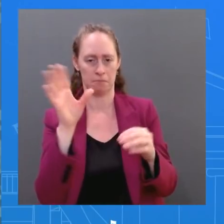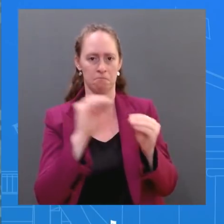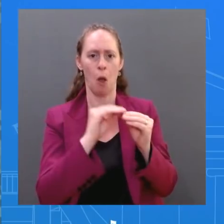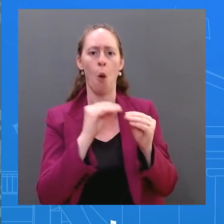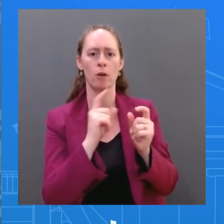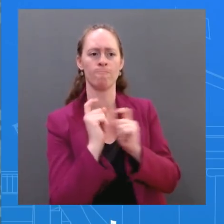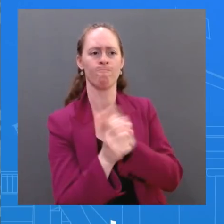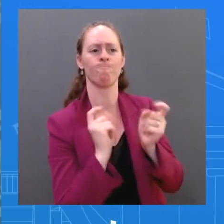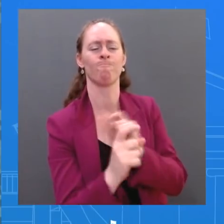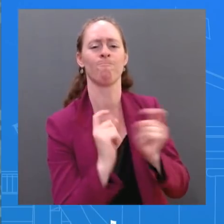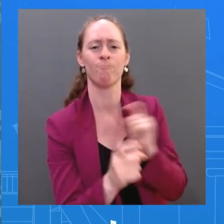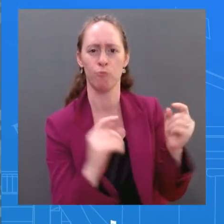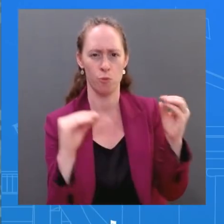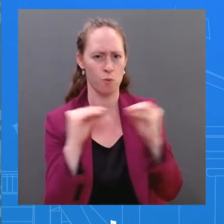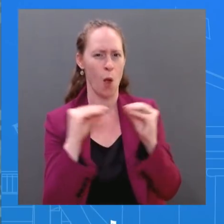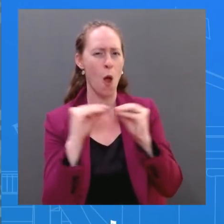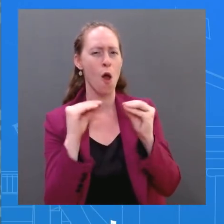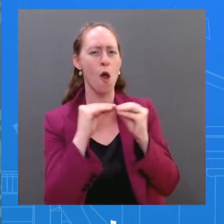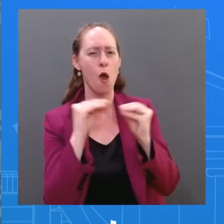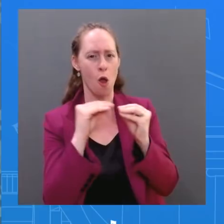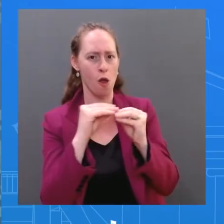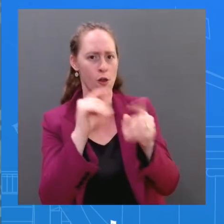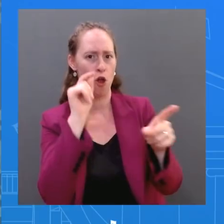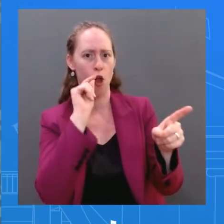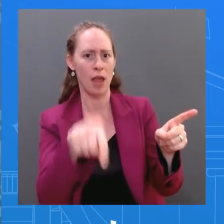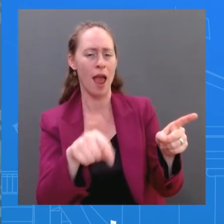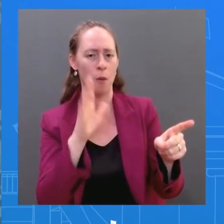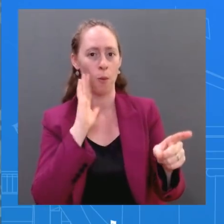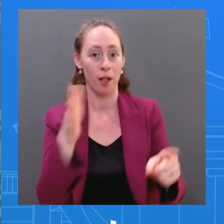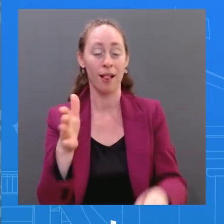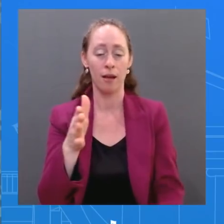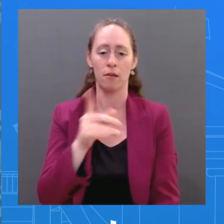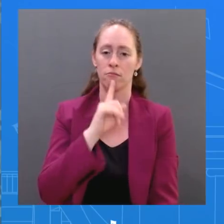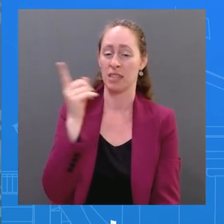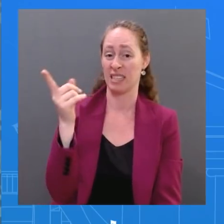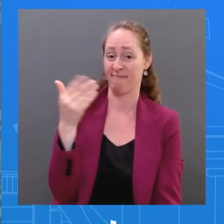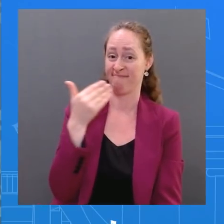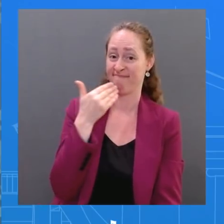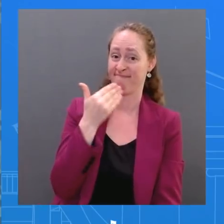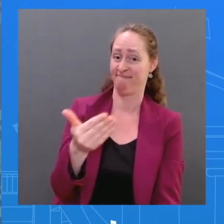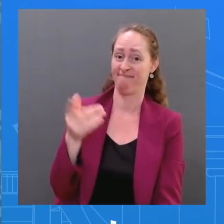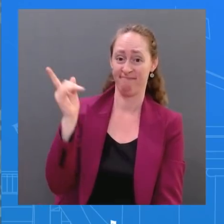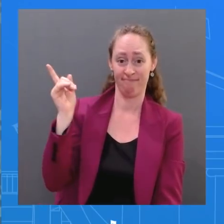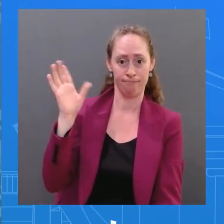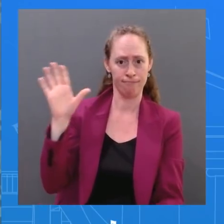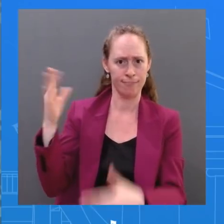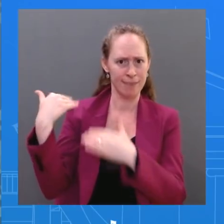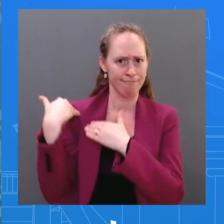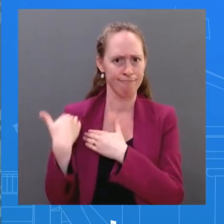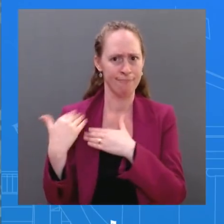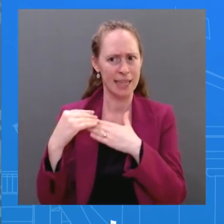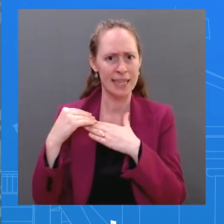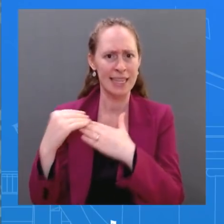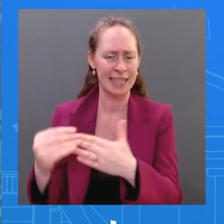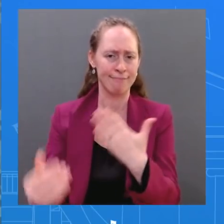is a more -- a more unified NATO. And I don't think that changes at -- at all. And you saw him at the G7, in Germany,